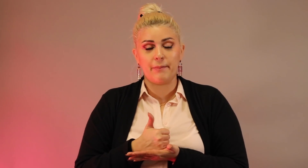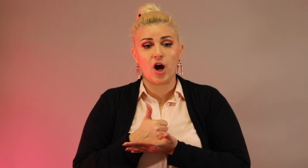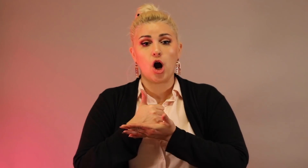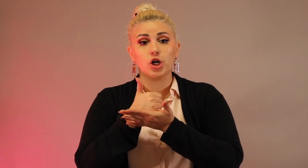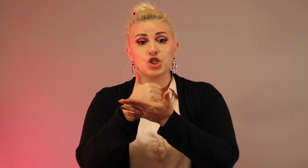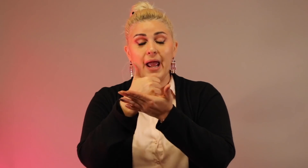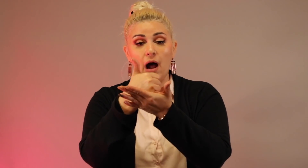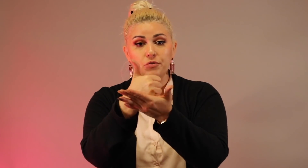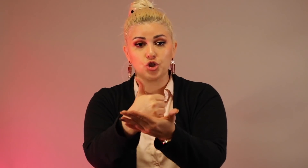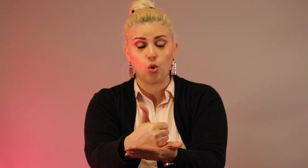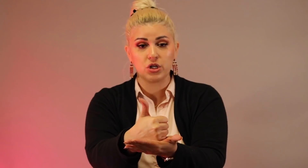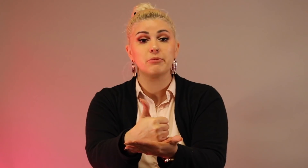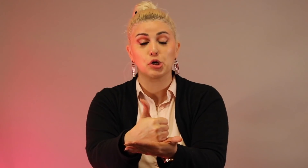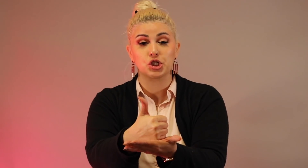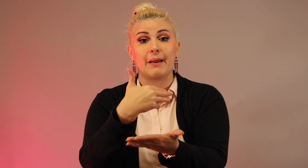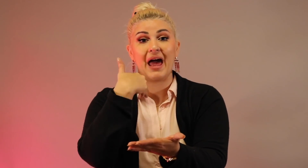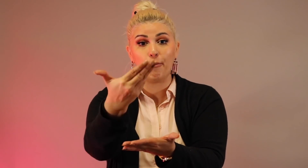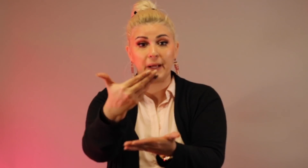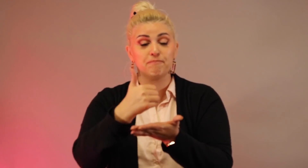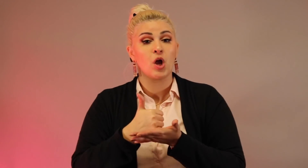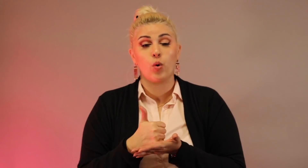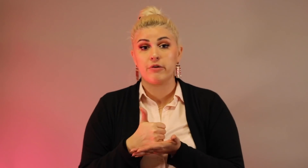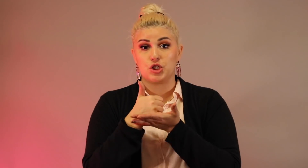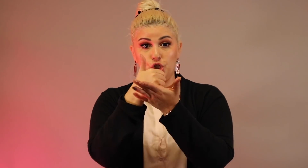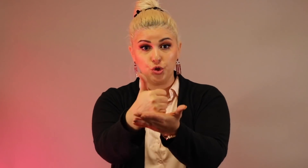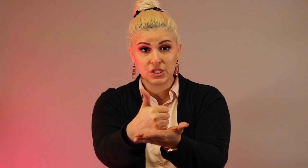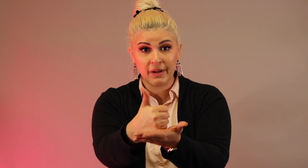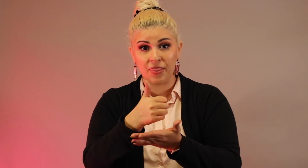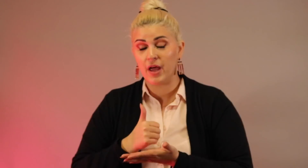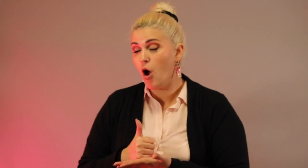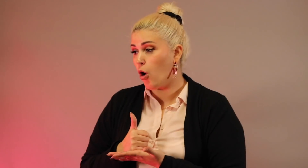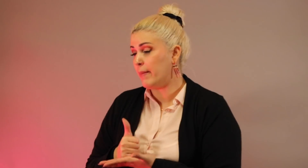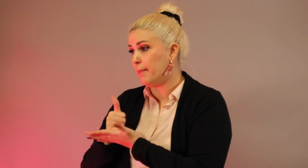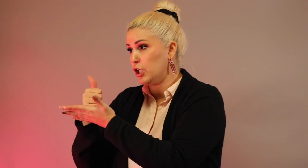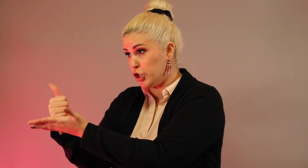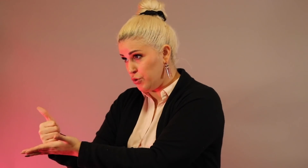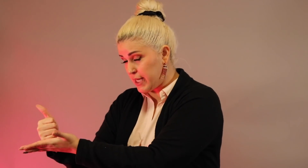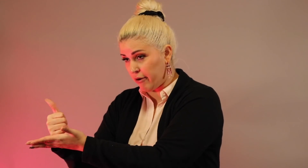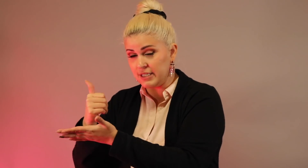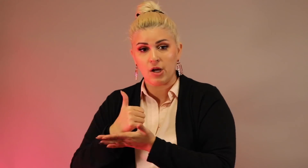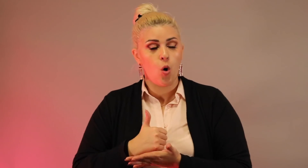and I'm gonna arch it out towards the person I'm helping. Whether it's you, Samantha, or I'm helping you, Terrence,